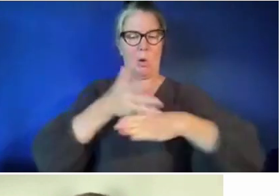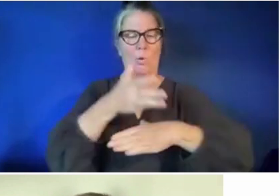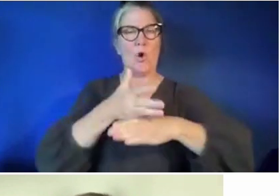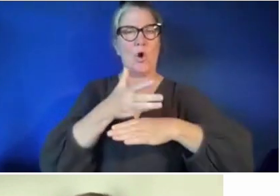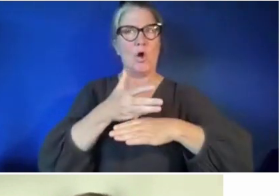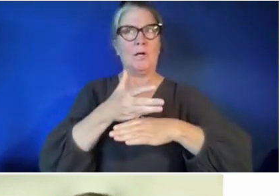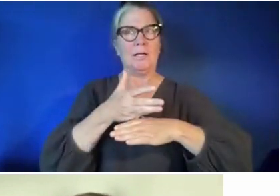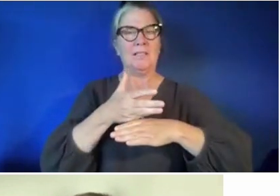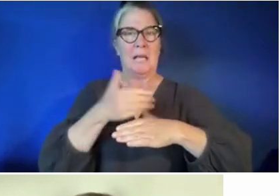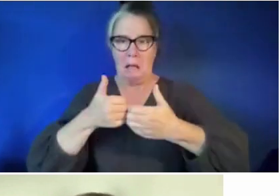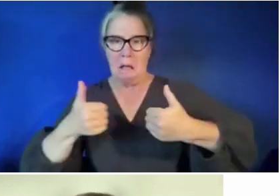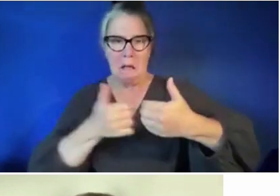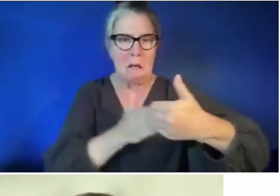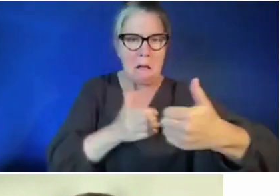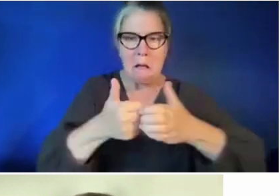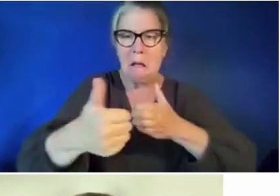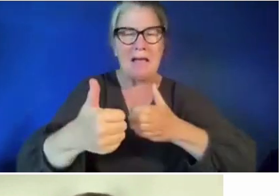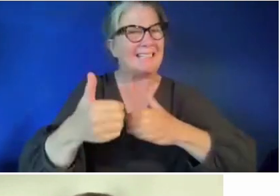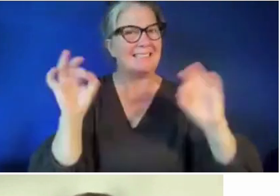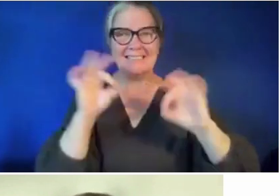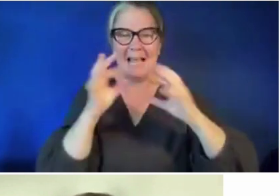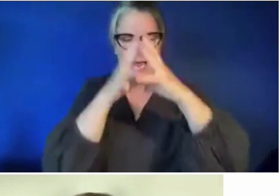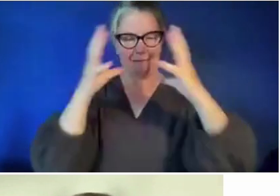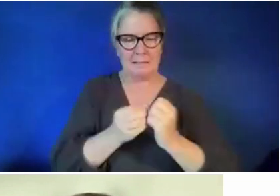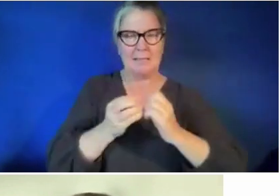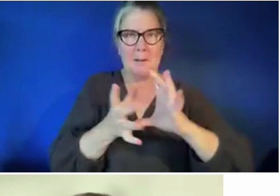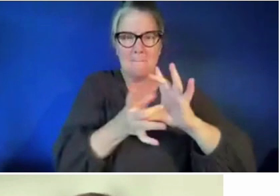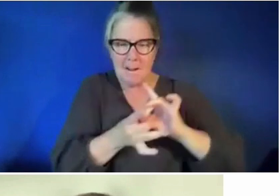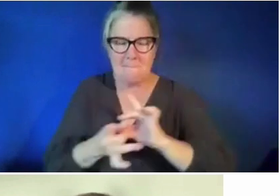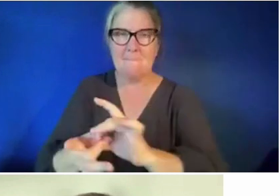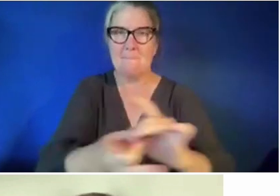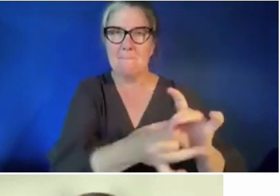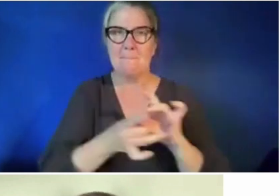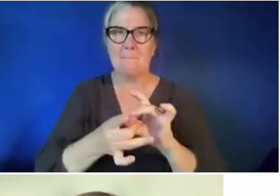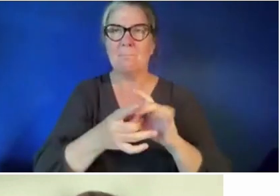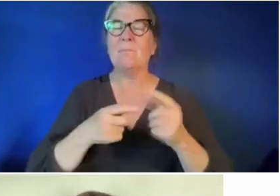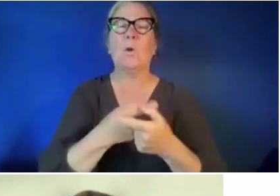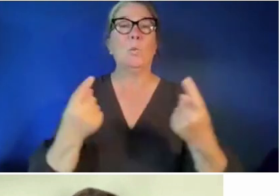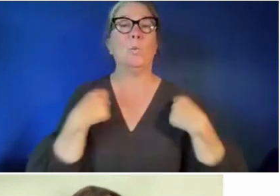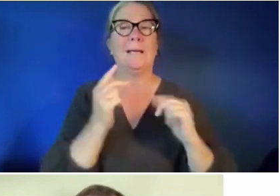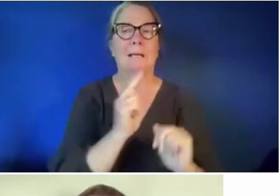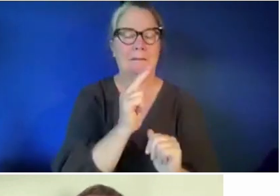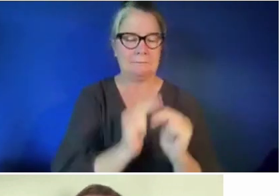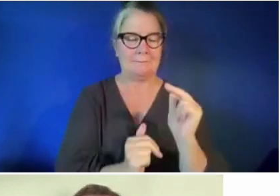And so we've developed this sort of one hour culture, if you like, where we recognise